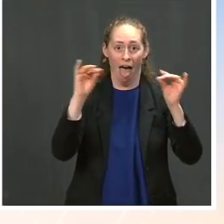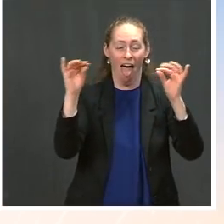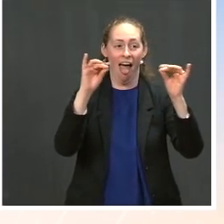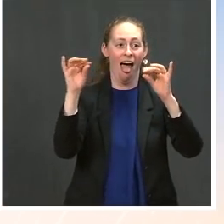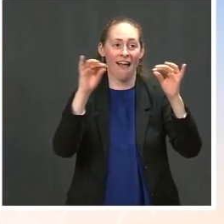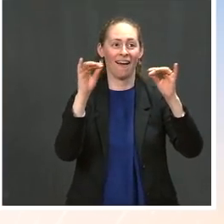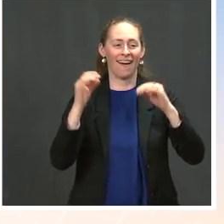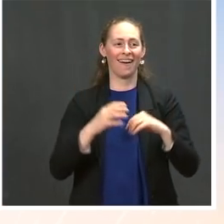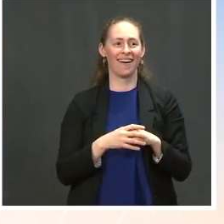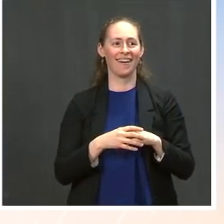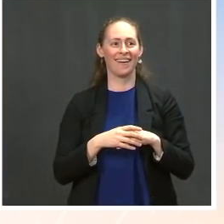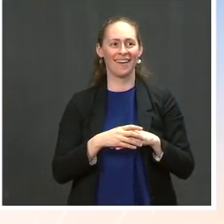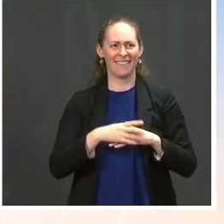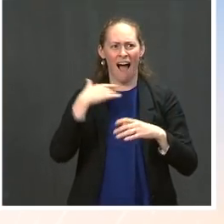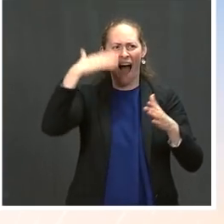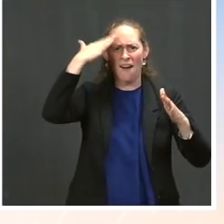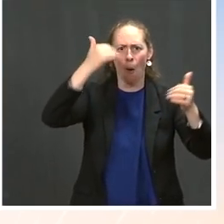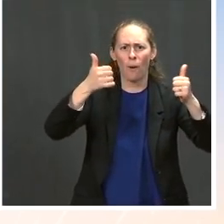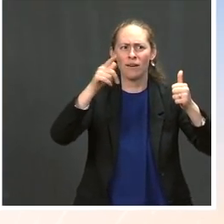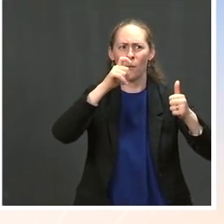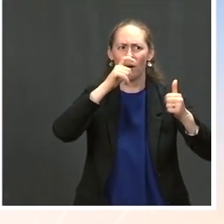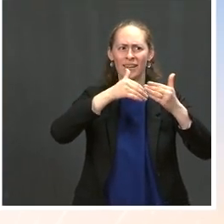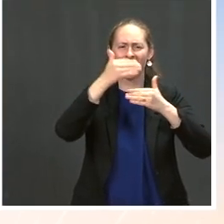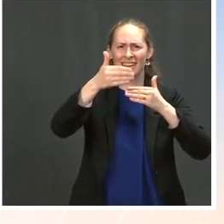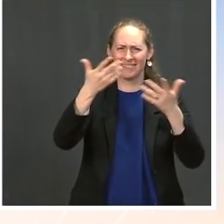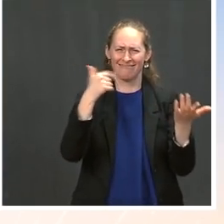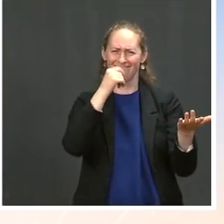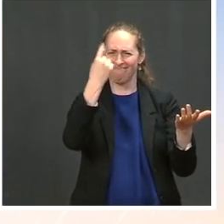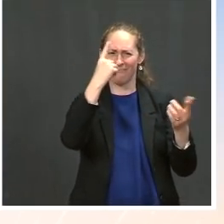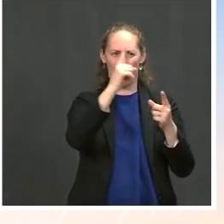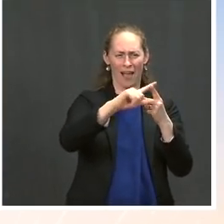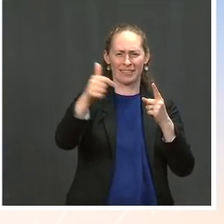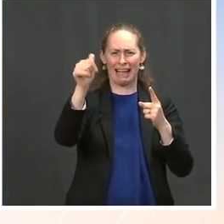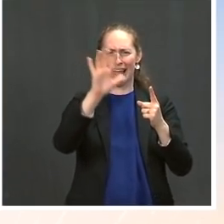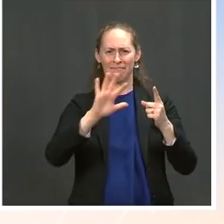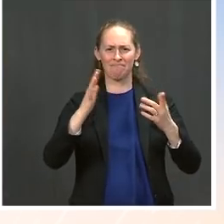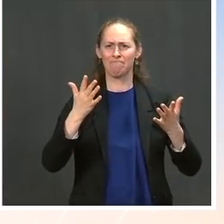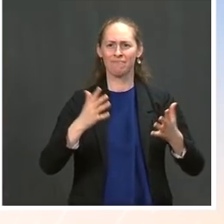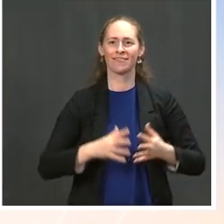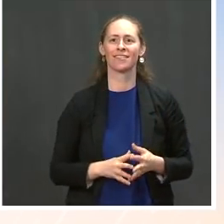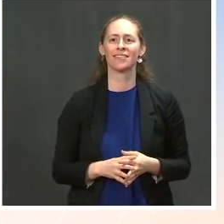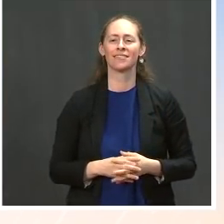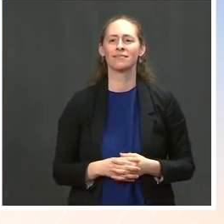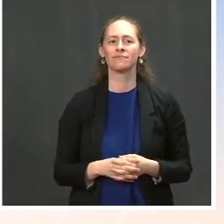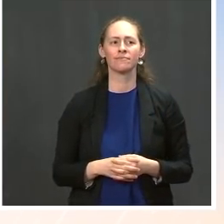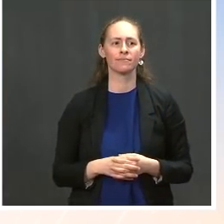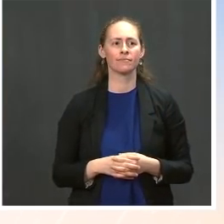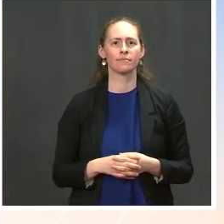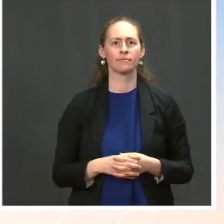are about anymore. Rob, go ahead. The Press: We saw the statement earlier, but has the President been in touch with Buckingham Palace